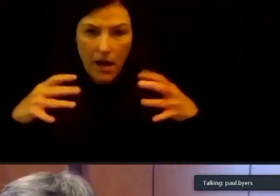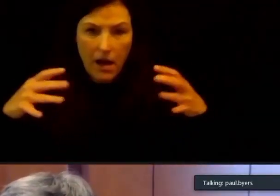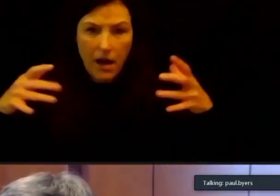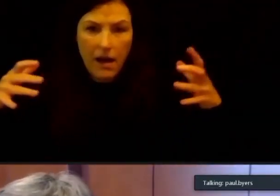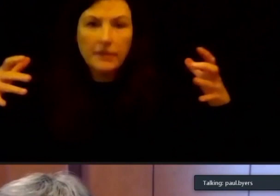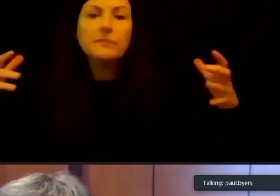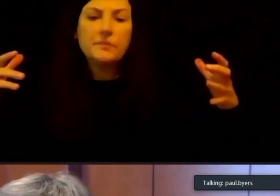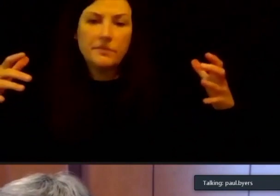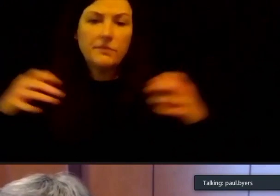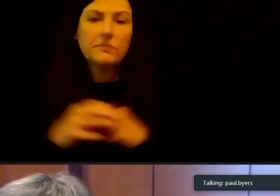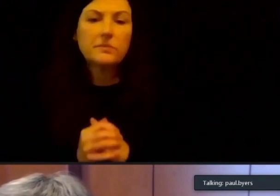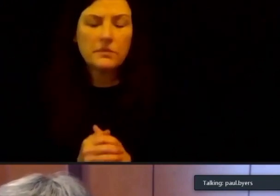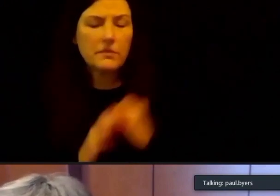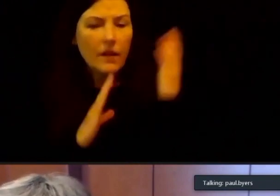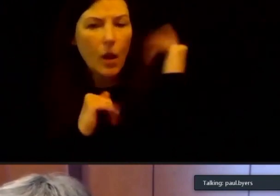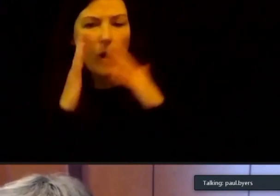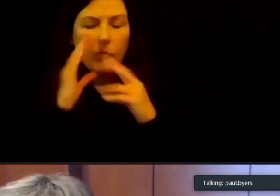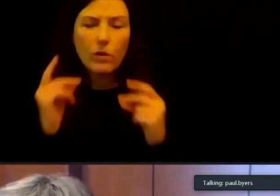have a first dose in